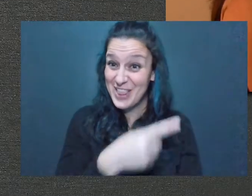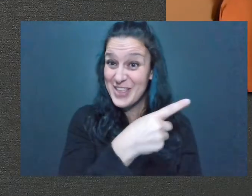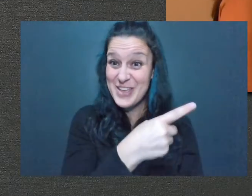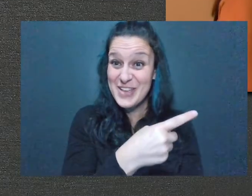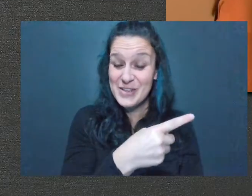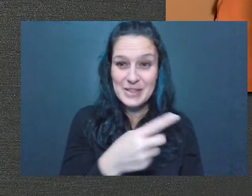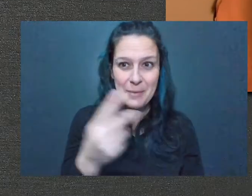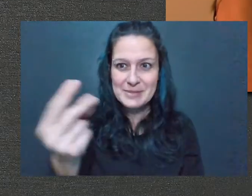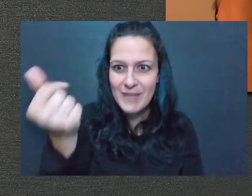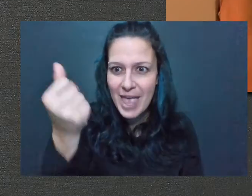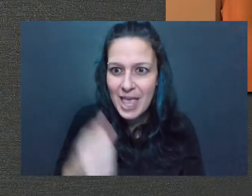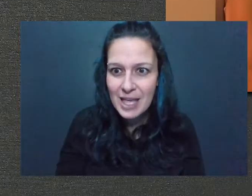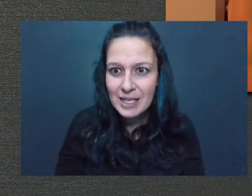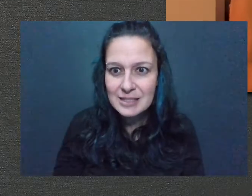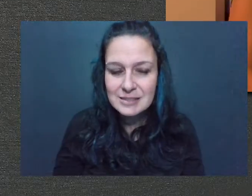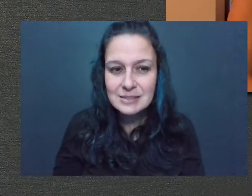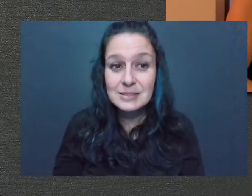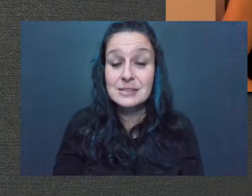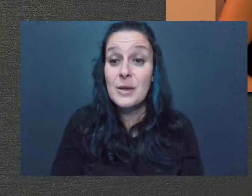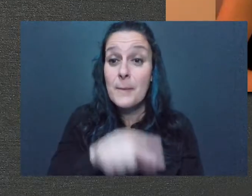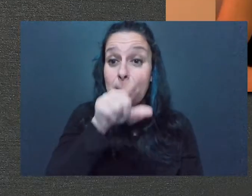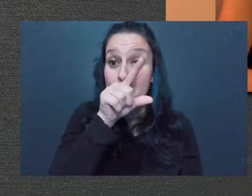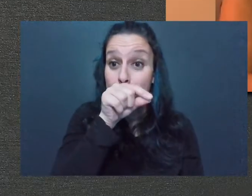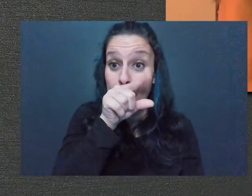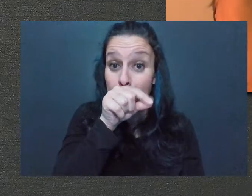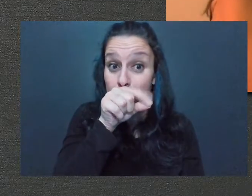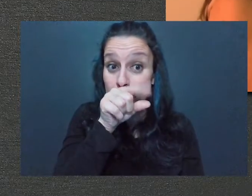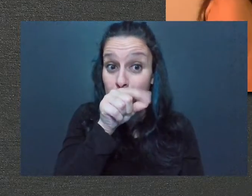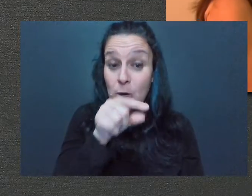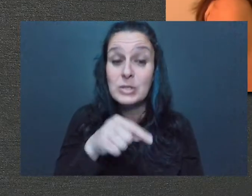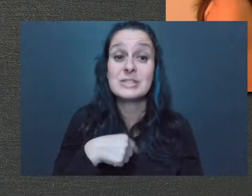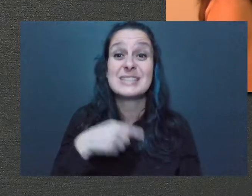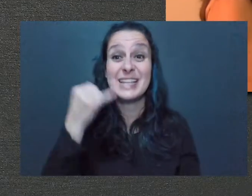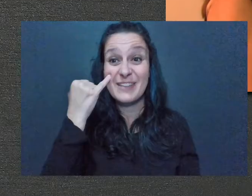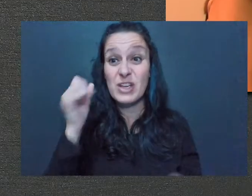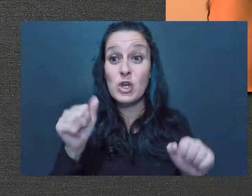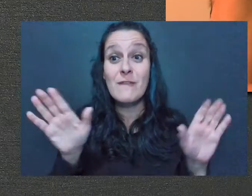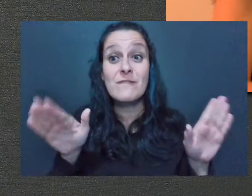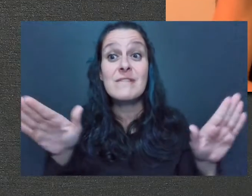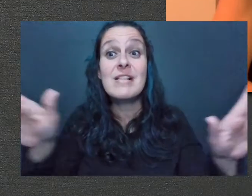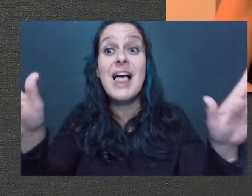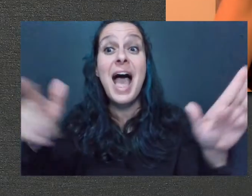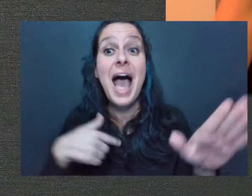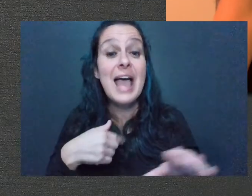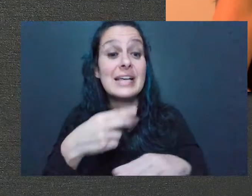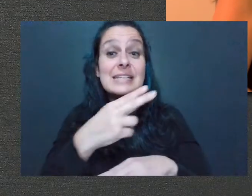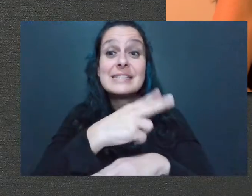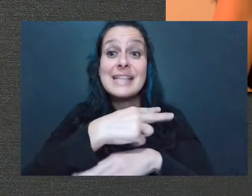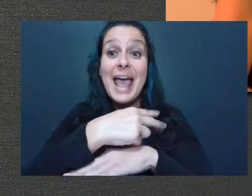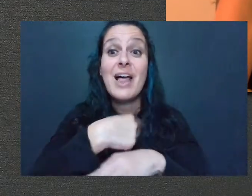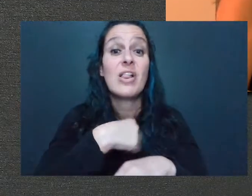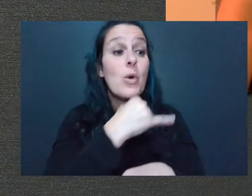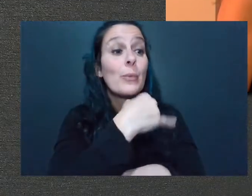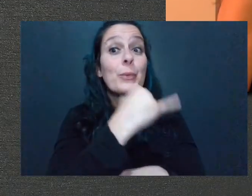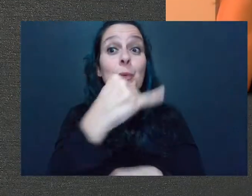Look, that was quick. "If birds made marks with their tail feathers when they flew,